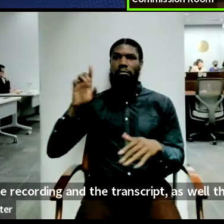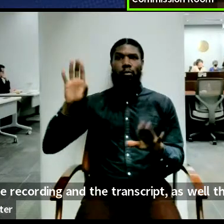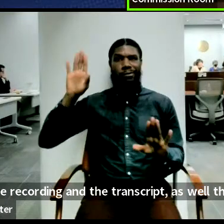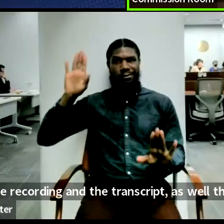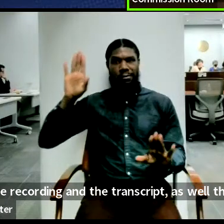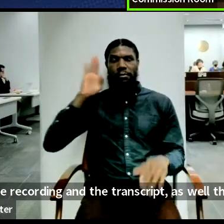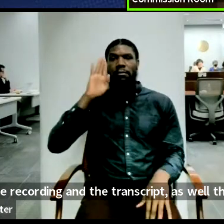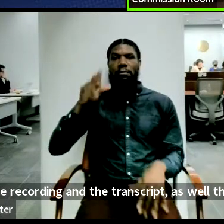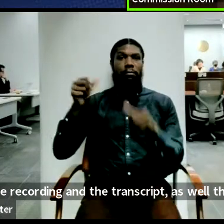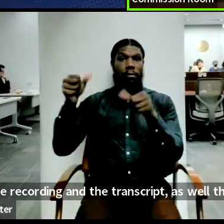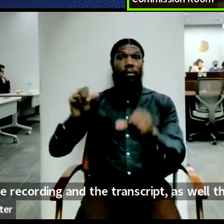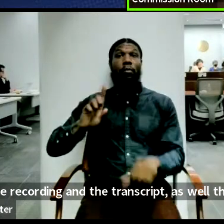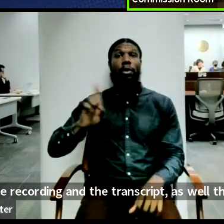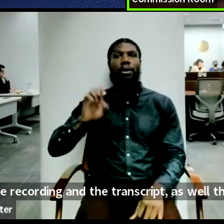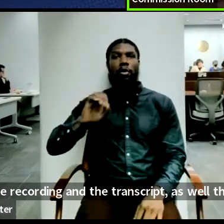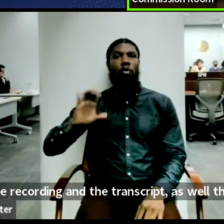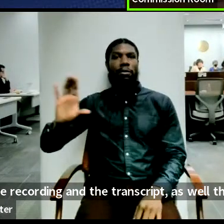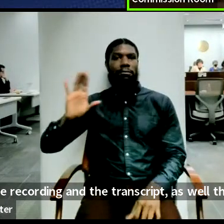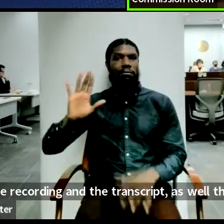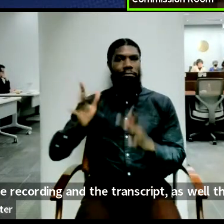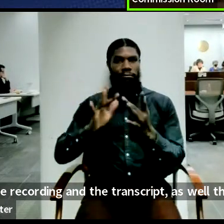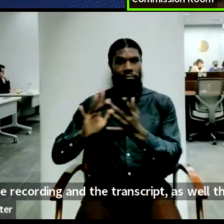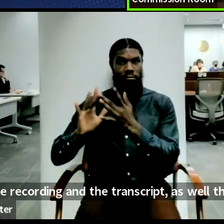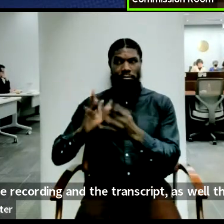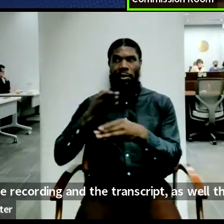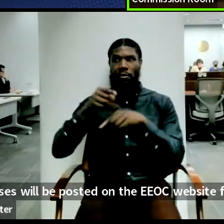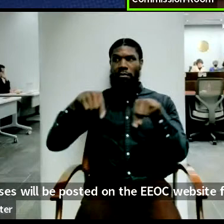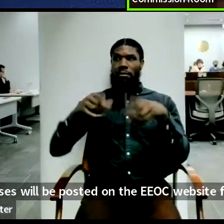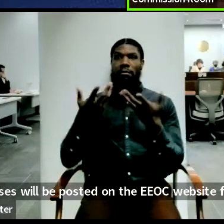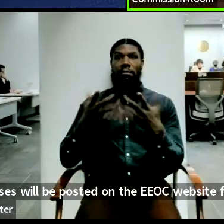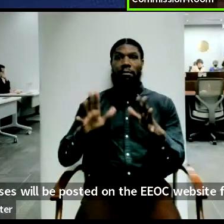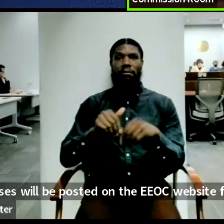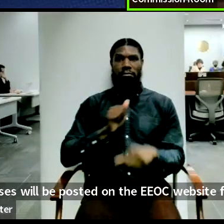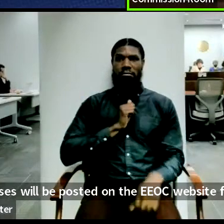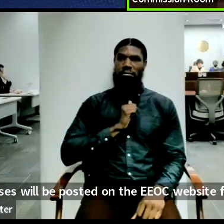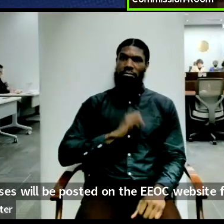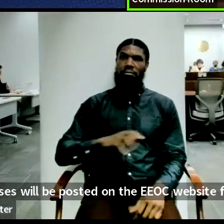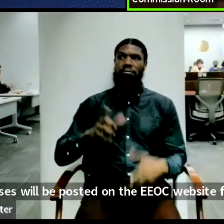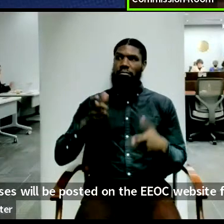website following the listening session. As the presiding officer, I am responsible for